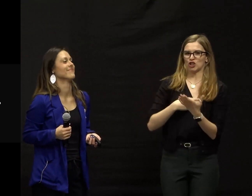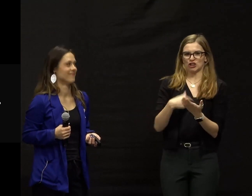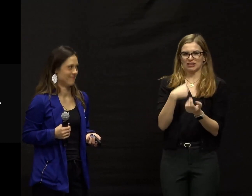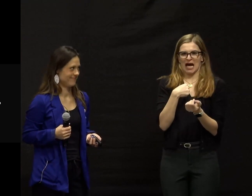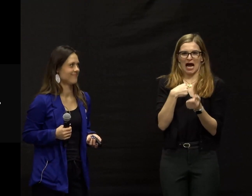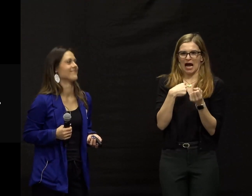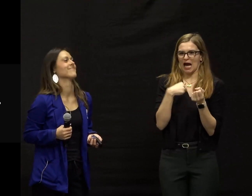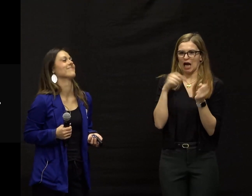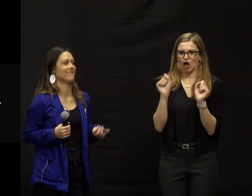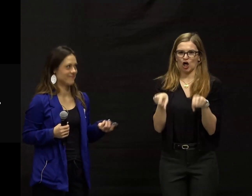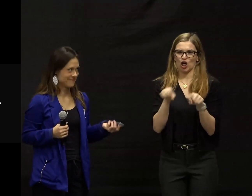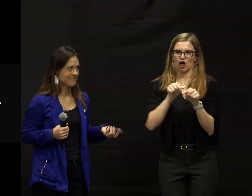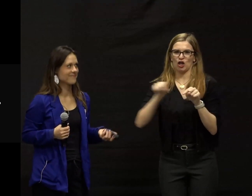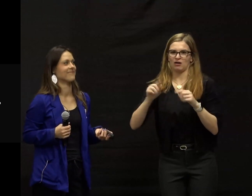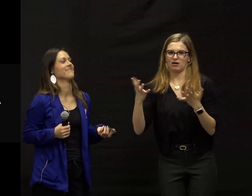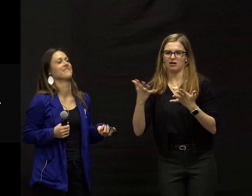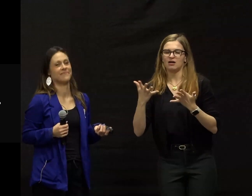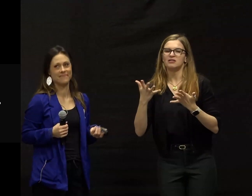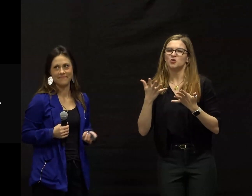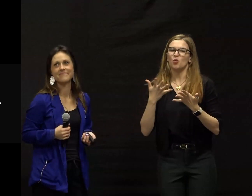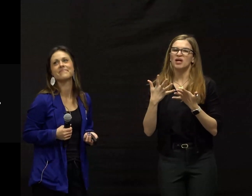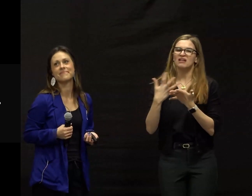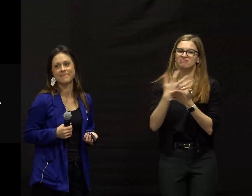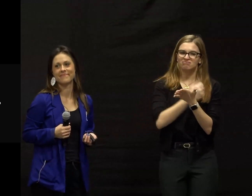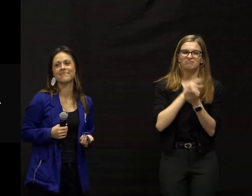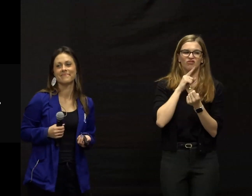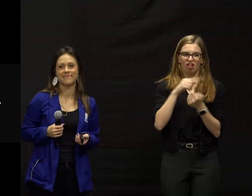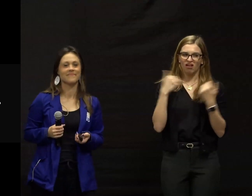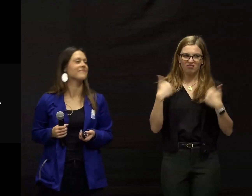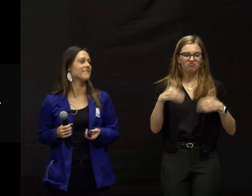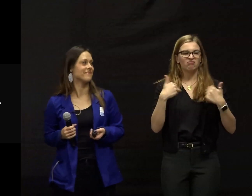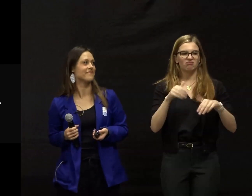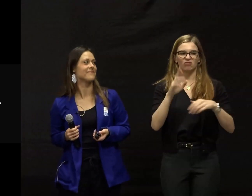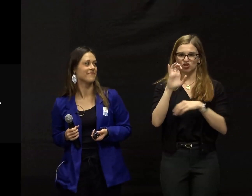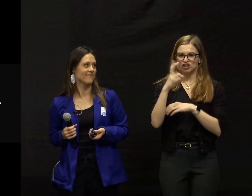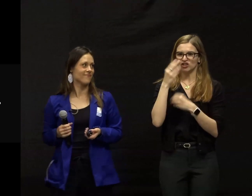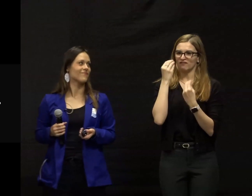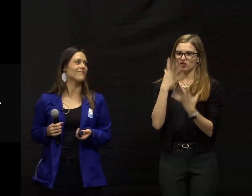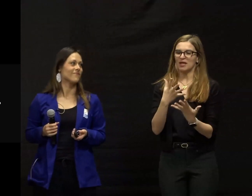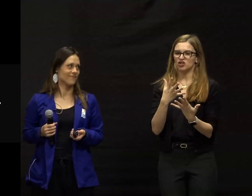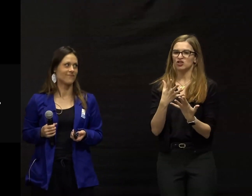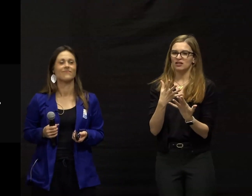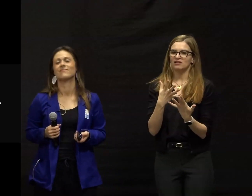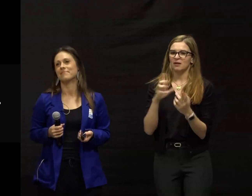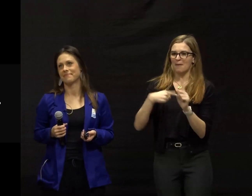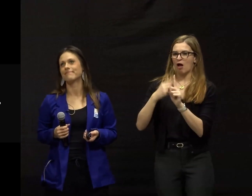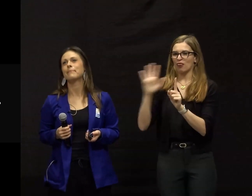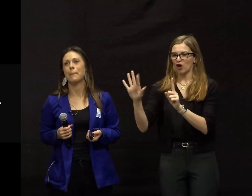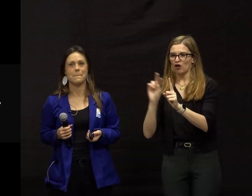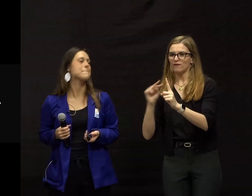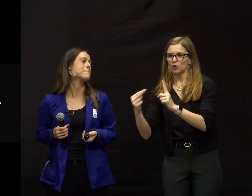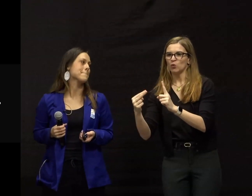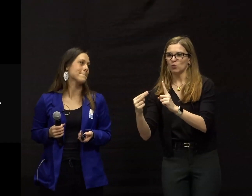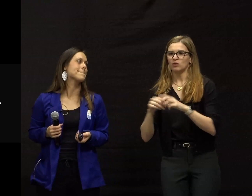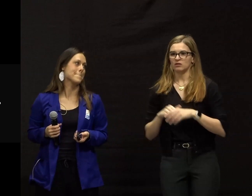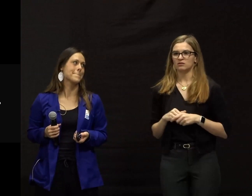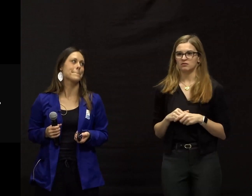my teacher wishes that I could do, et cetera. So wow, we get a lot of rich information from that